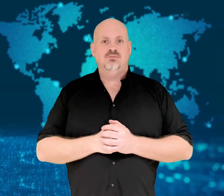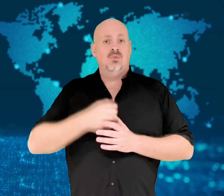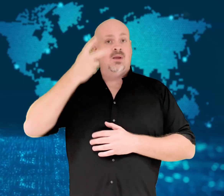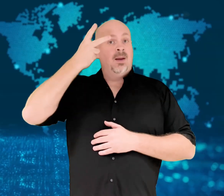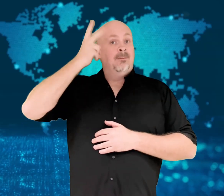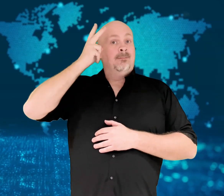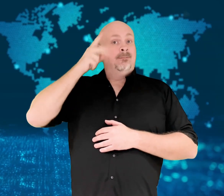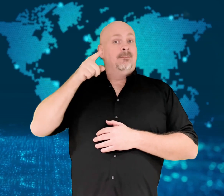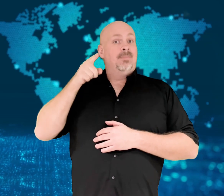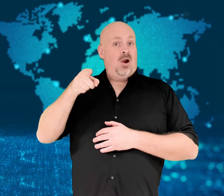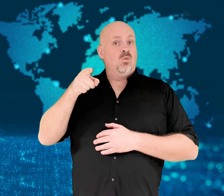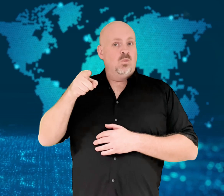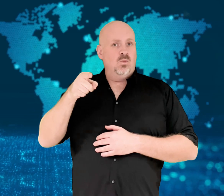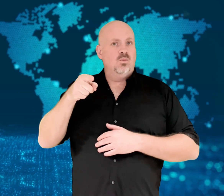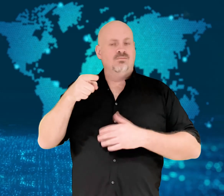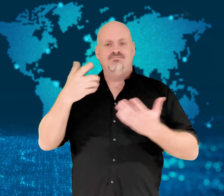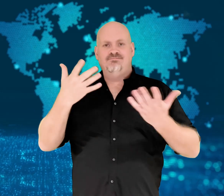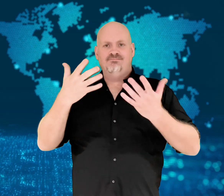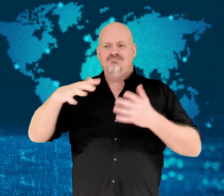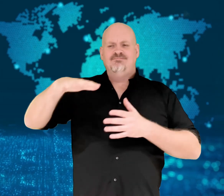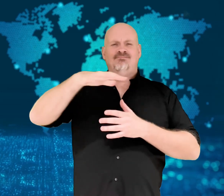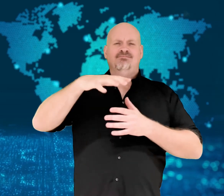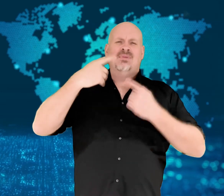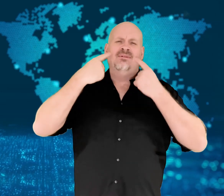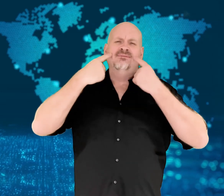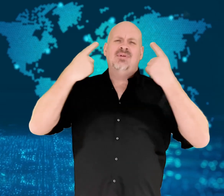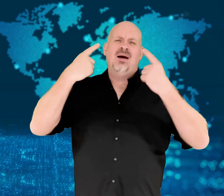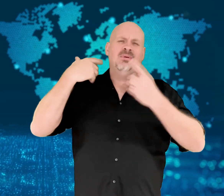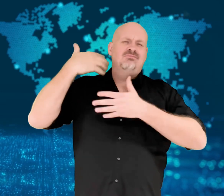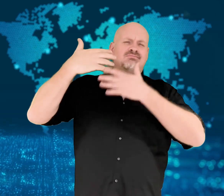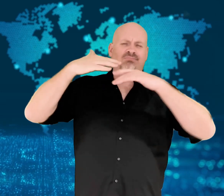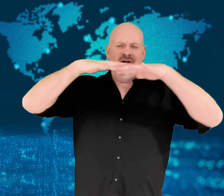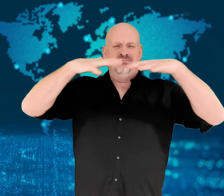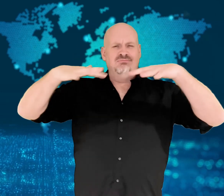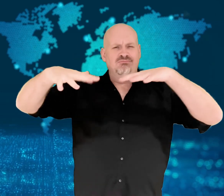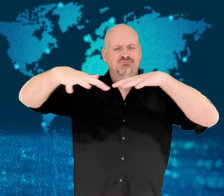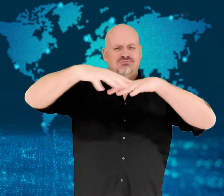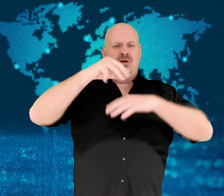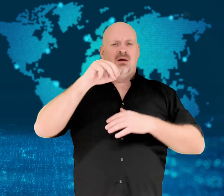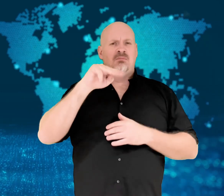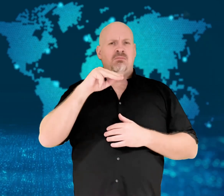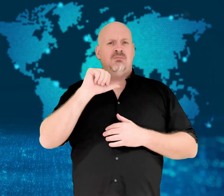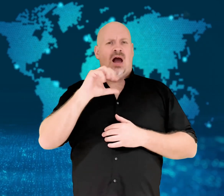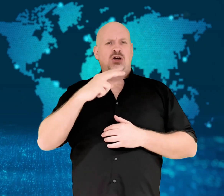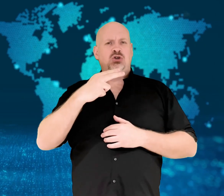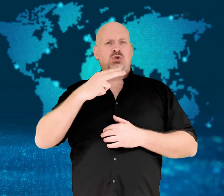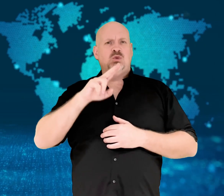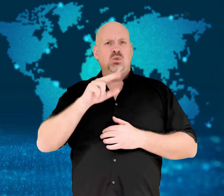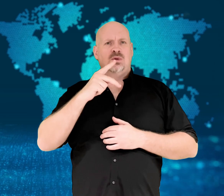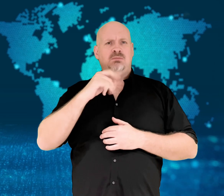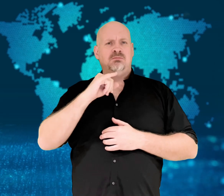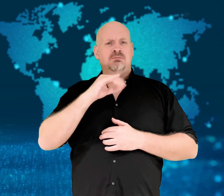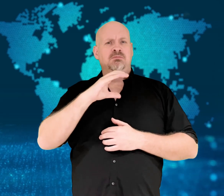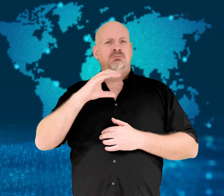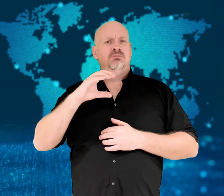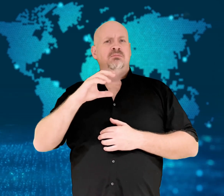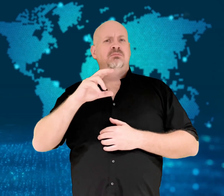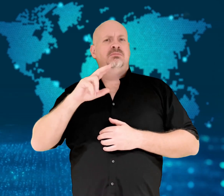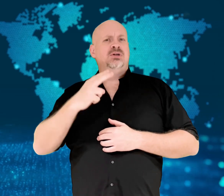[GAVIN]: Peru has shut down Machu Picchu due to ongoing anti-government protests